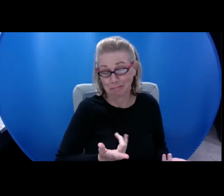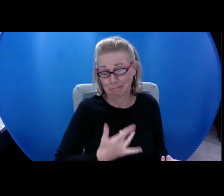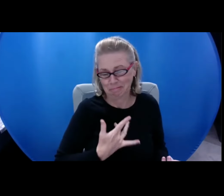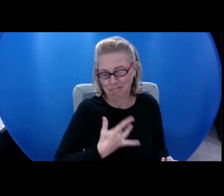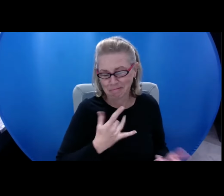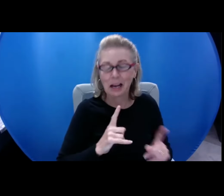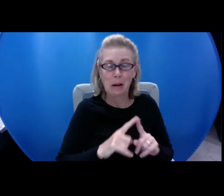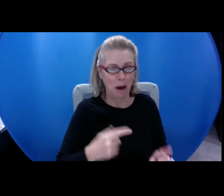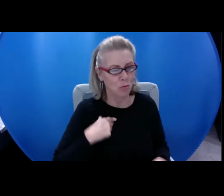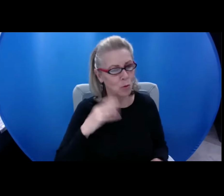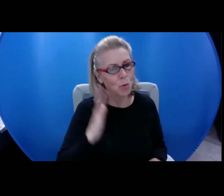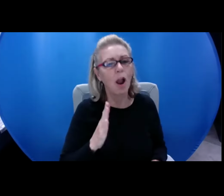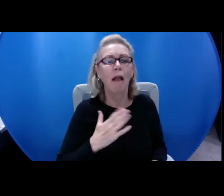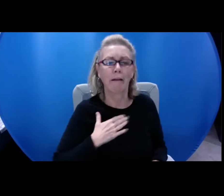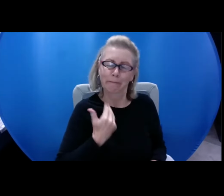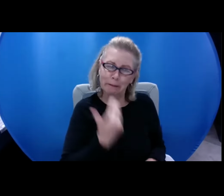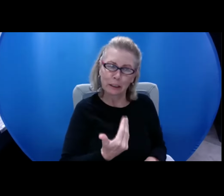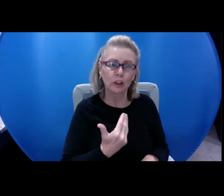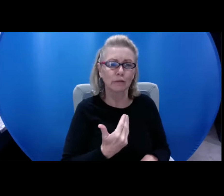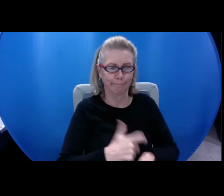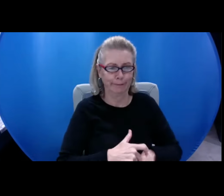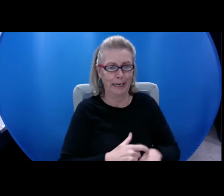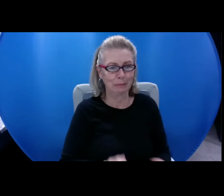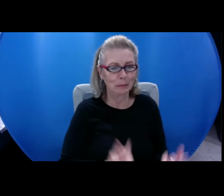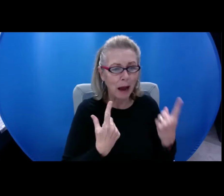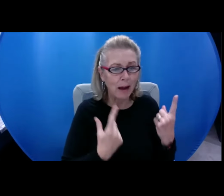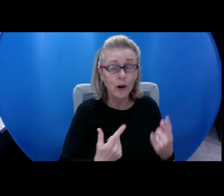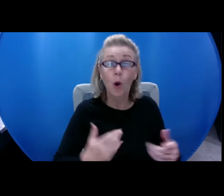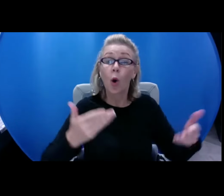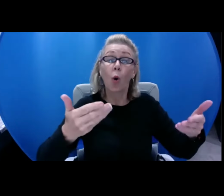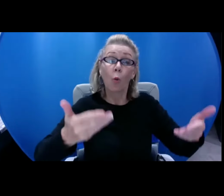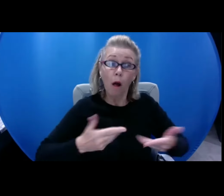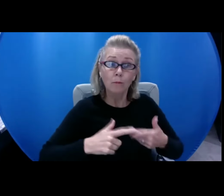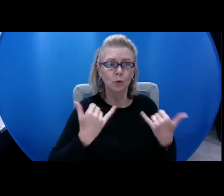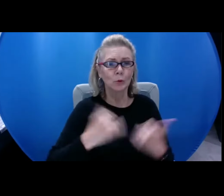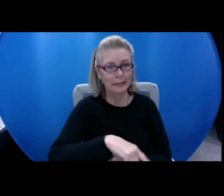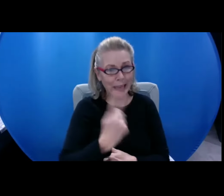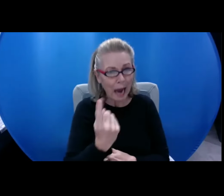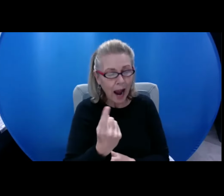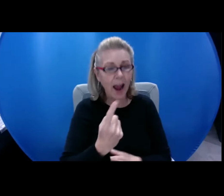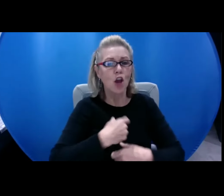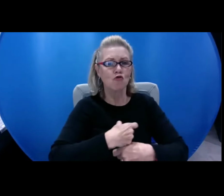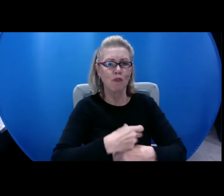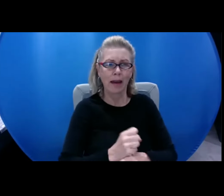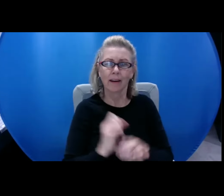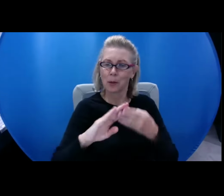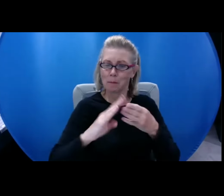time. Welcome to today's event, Creating Communities of Care in our Classroom. I'd like to